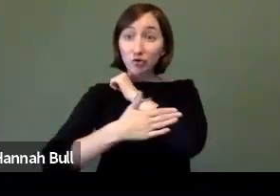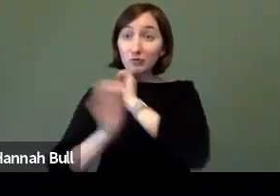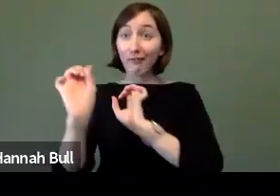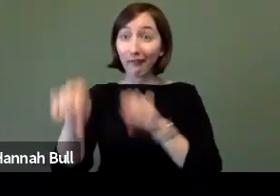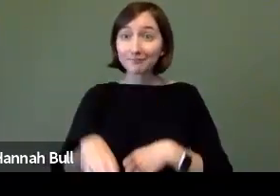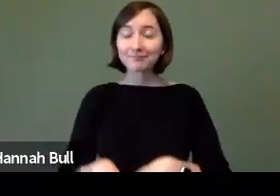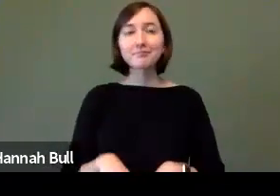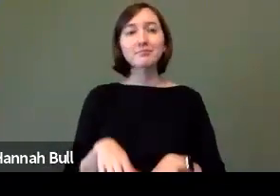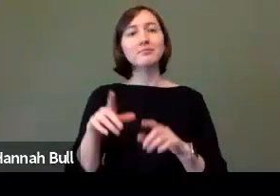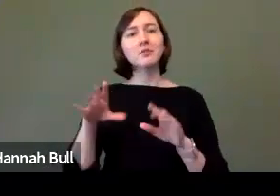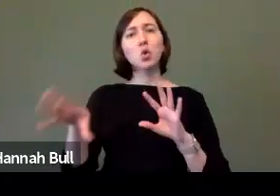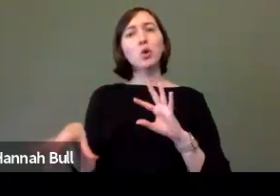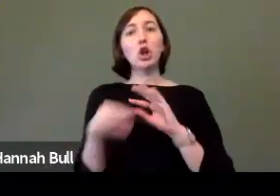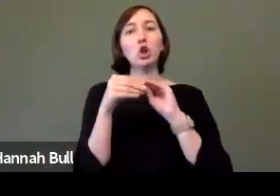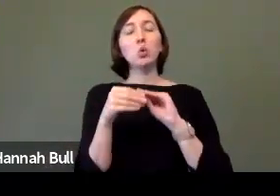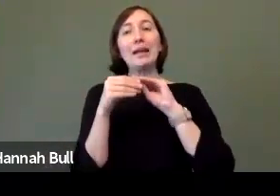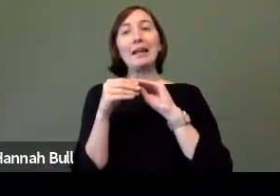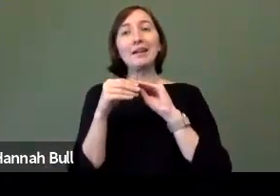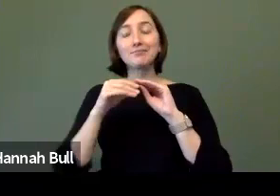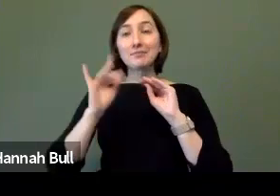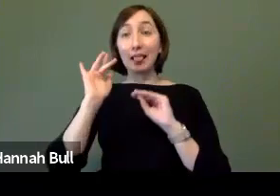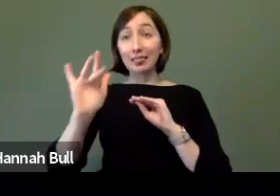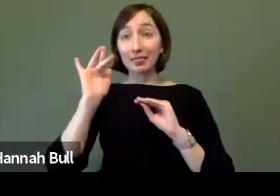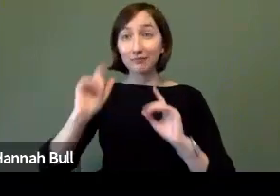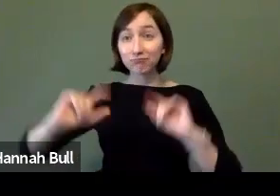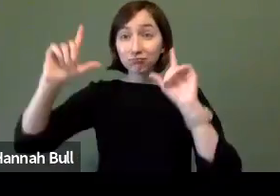called When the World Shut Down, They Saw It Open.